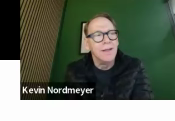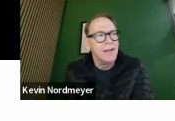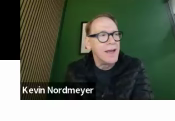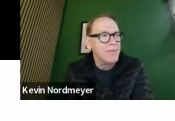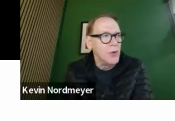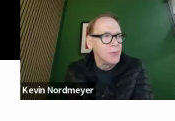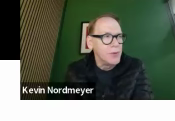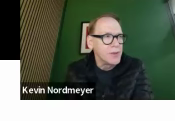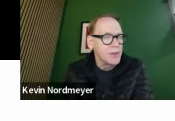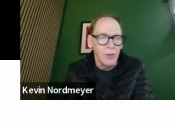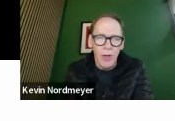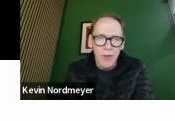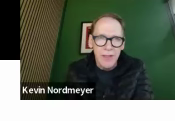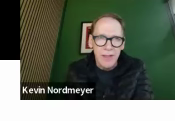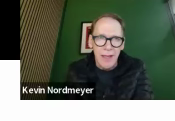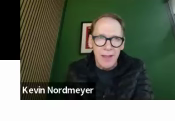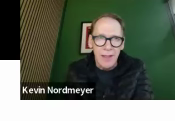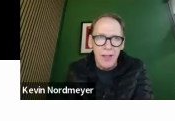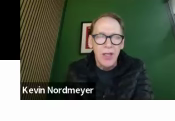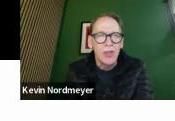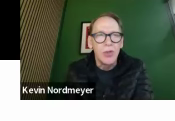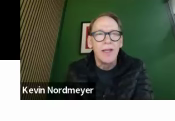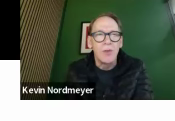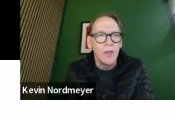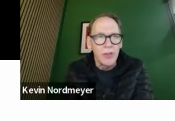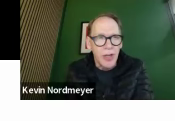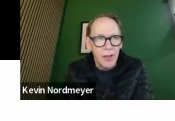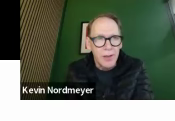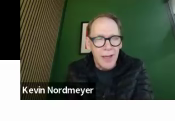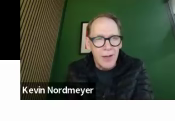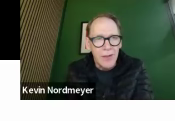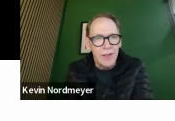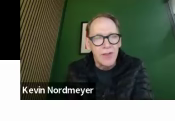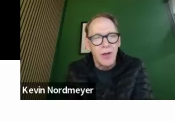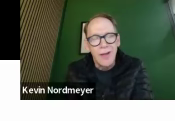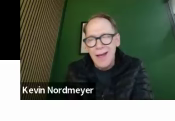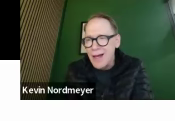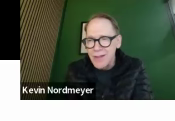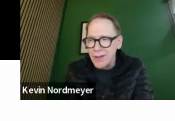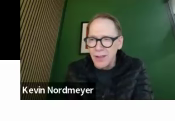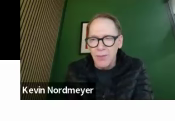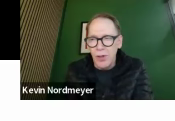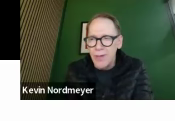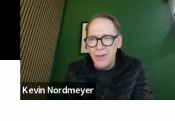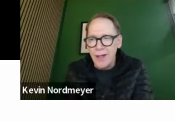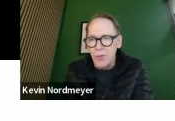And I have multiple sclerosis and utilize a wheelchair now. And so I'll say a little bit more about that